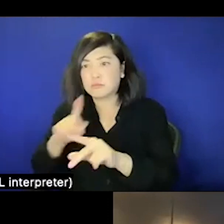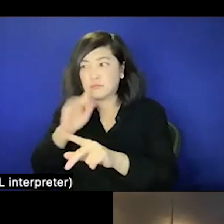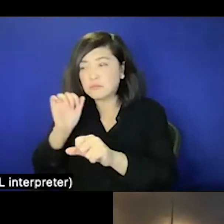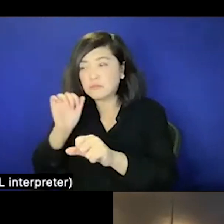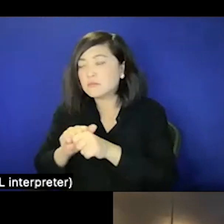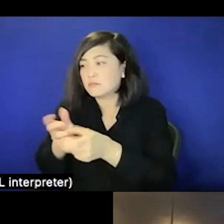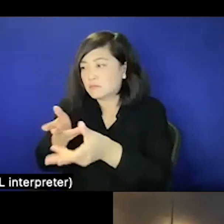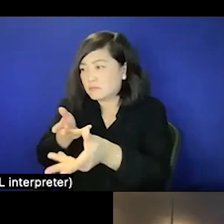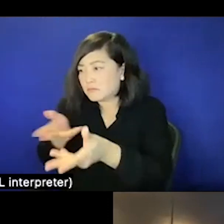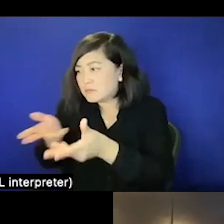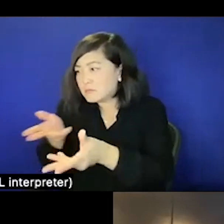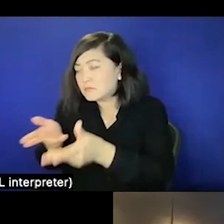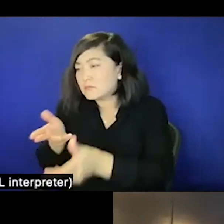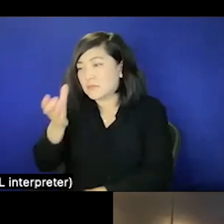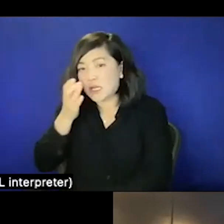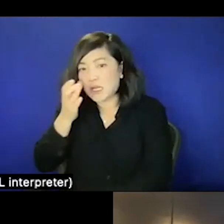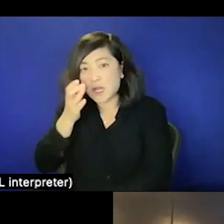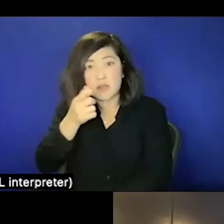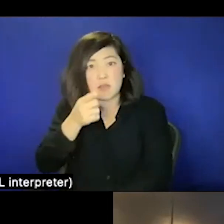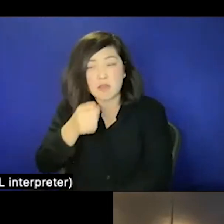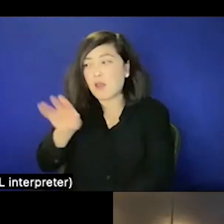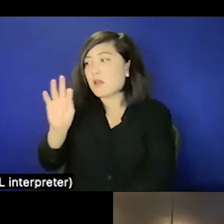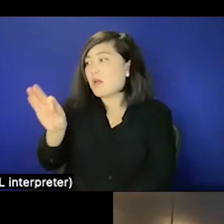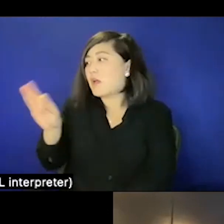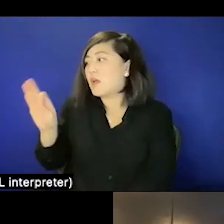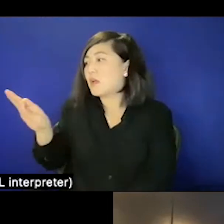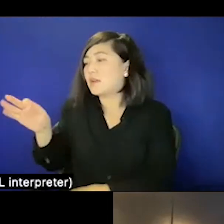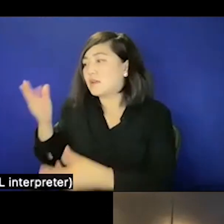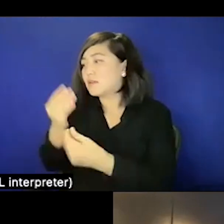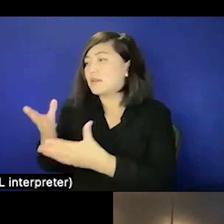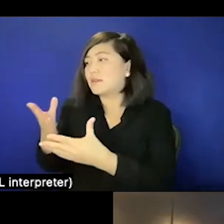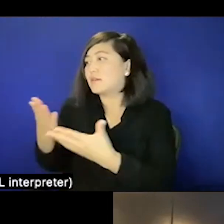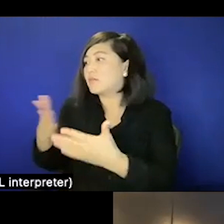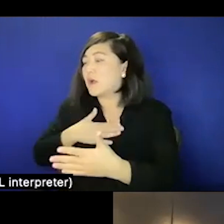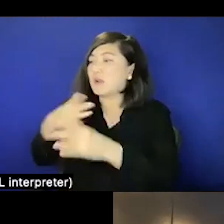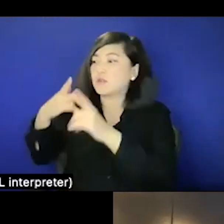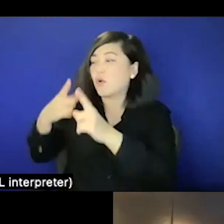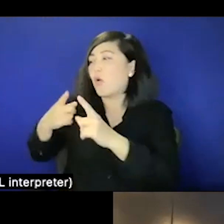not to tell them what you wanted to accomplish and what you thought they needed to do. And I